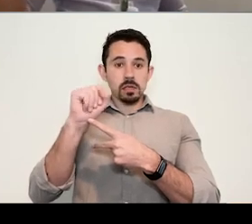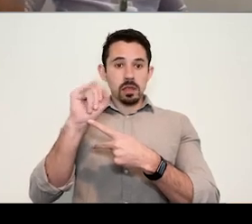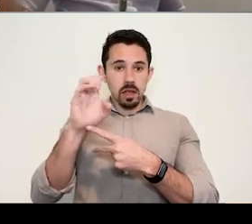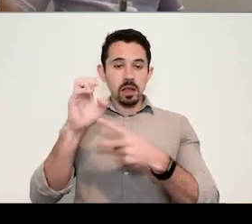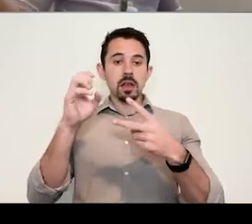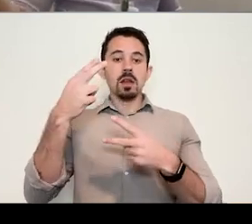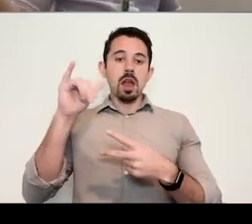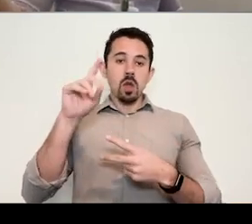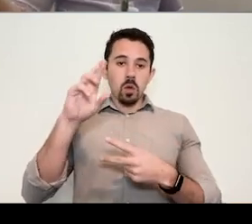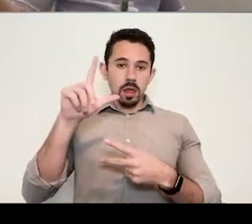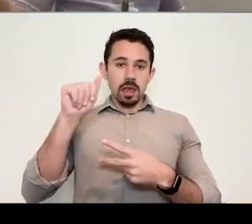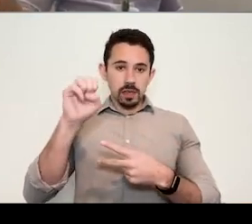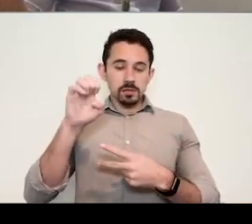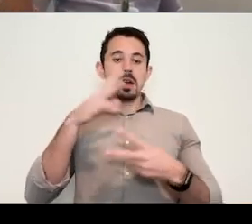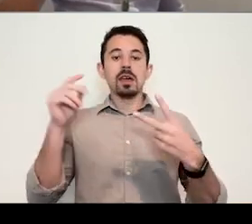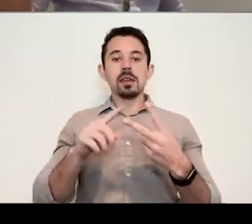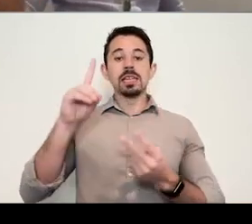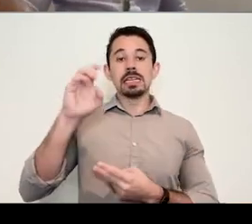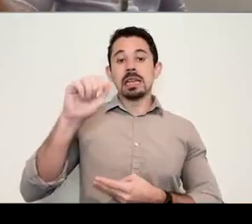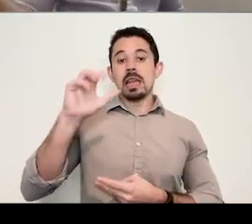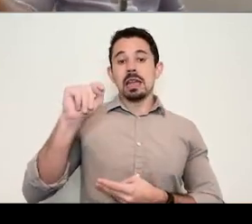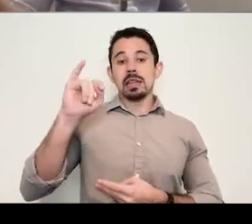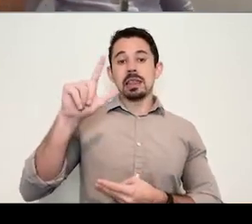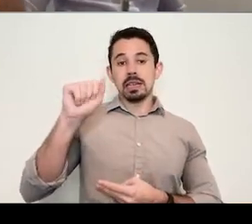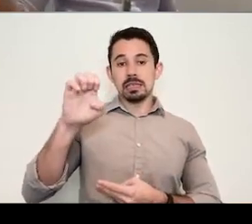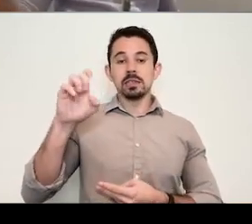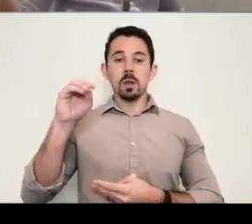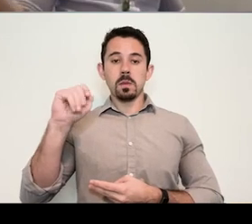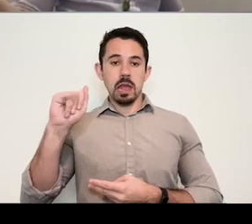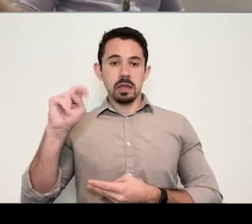the complete structure of the Pel polysaccharide was not fully known so we couldn't really address